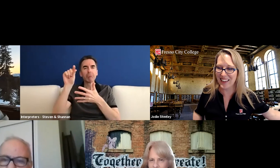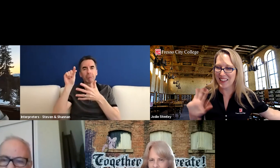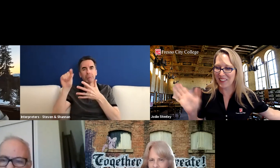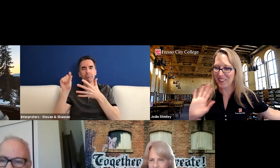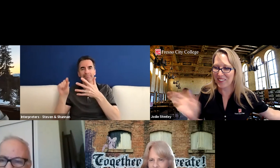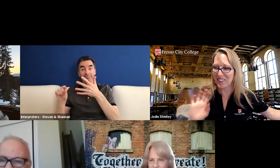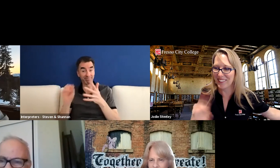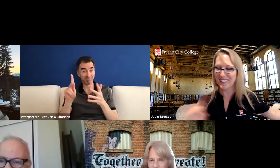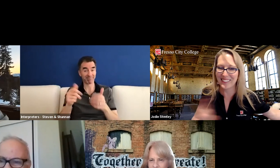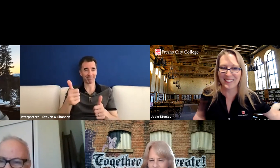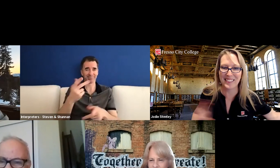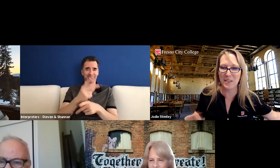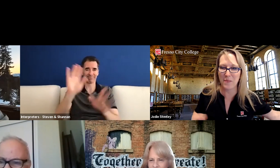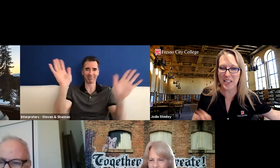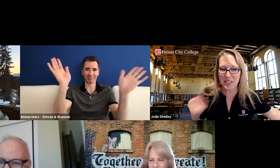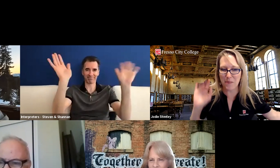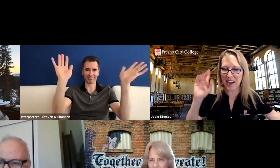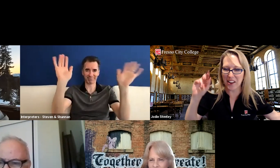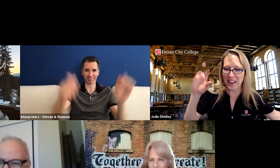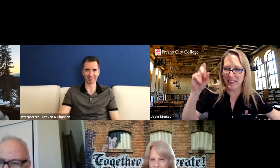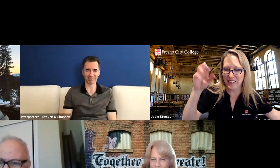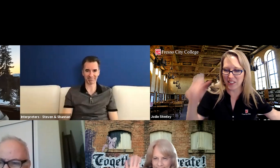Unknown: Thank you. I Jason by Carolyn talk.